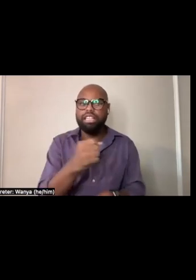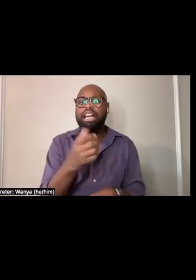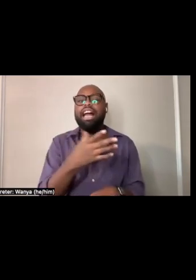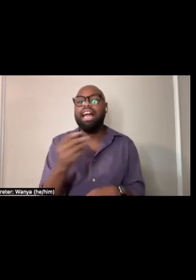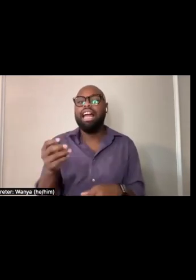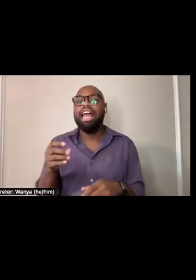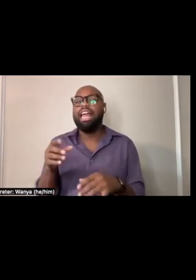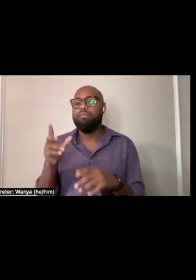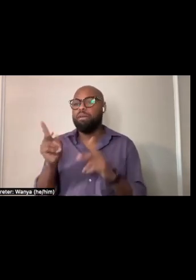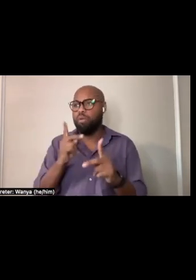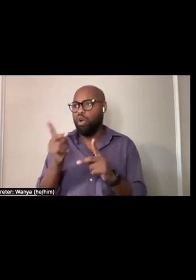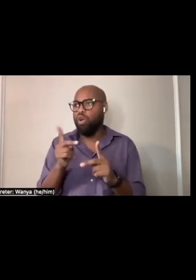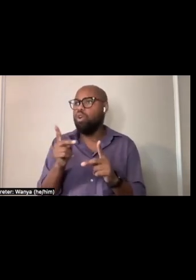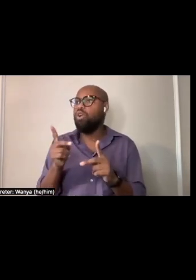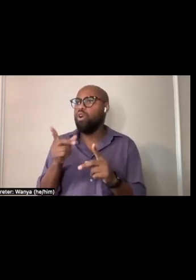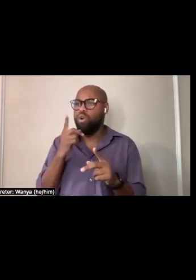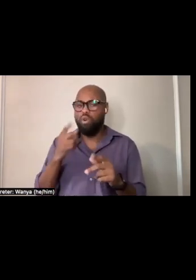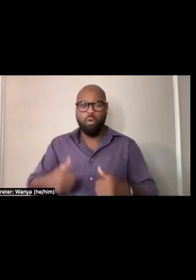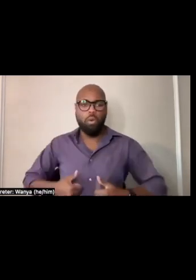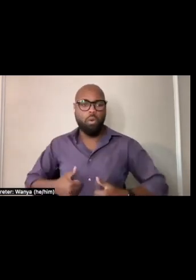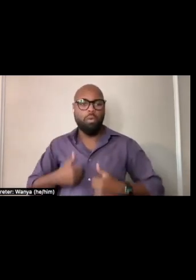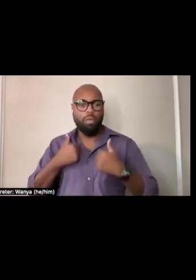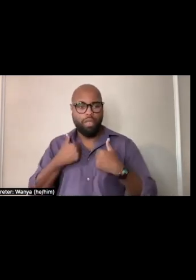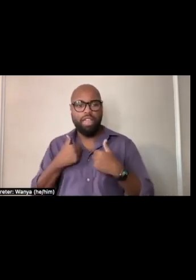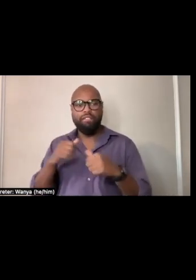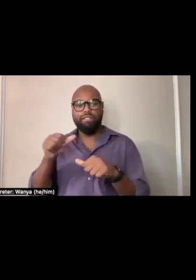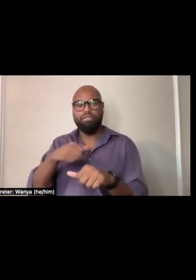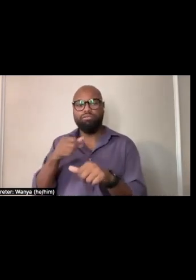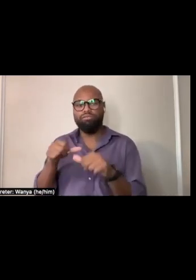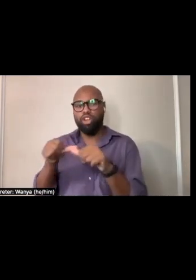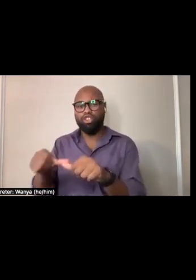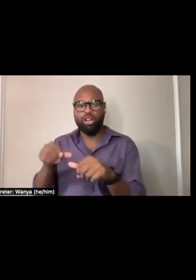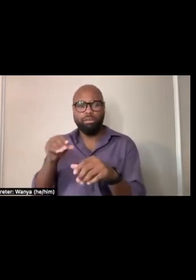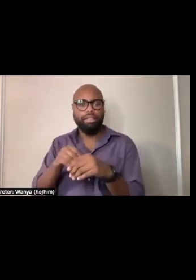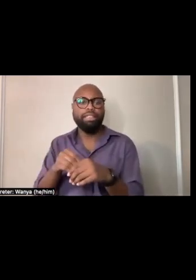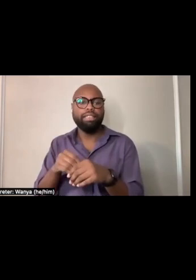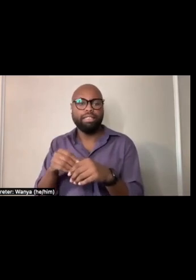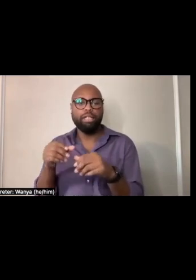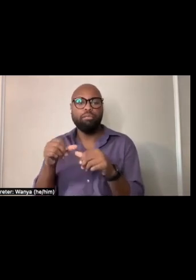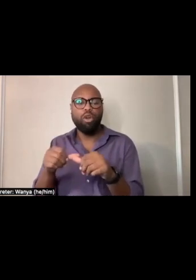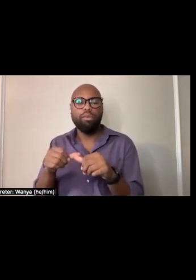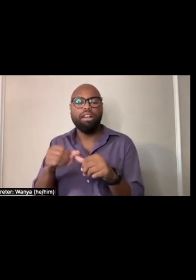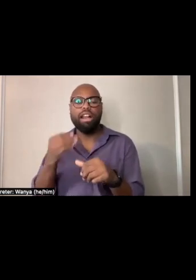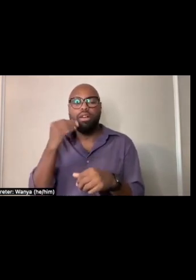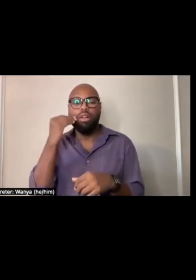But so far it's proven to be a very successful model that is